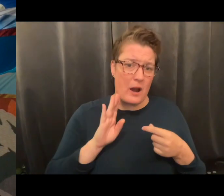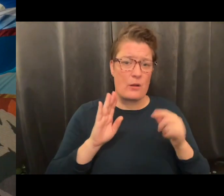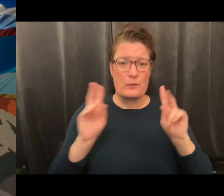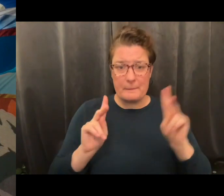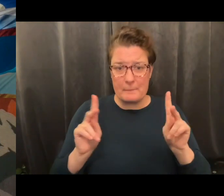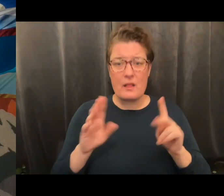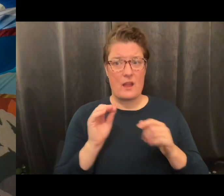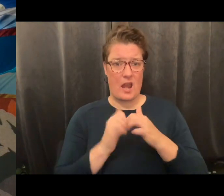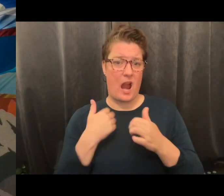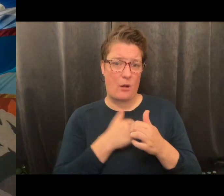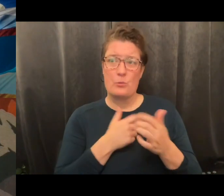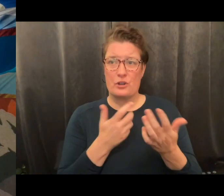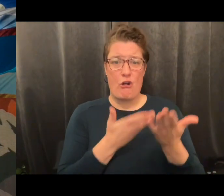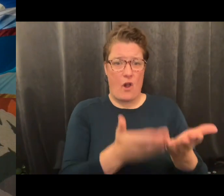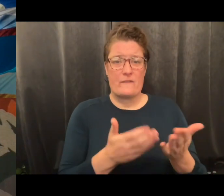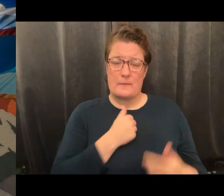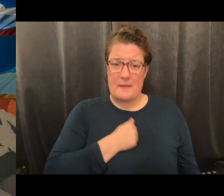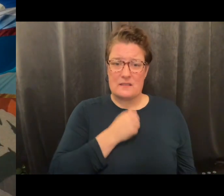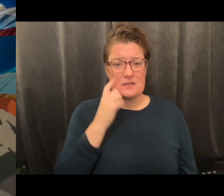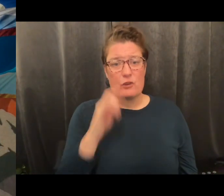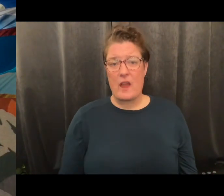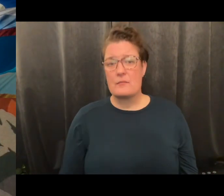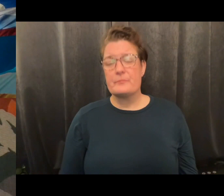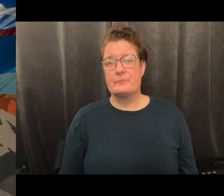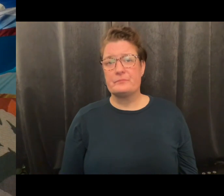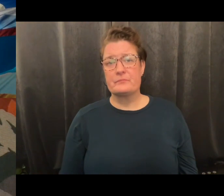Um, there's a session on August 20th and another on September 10th.